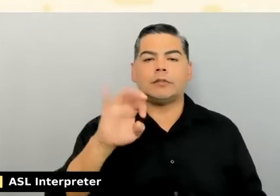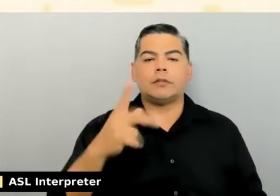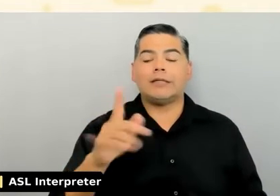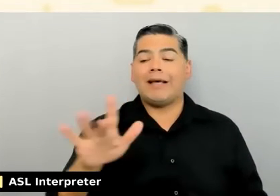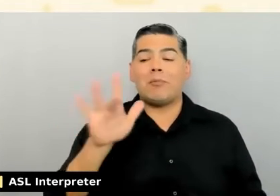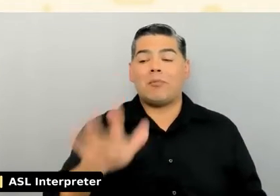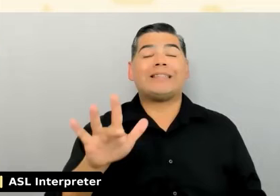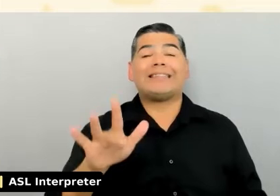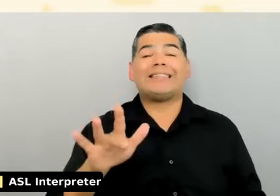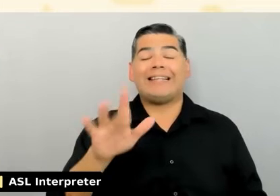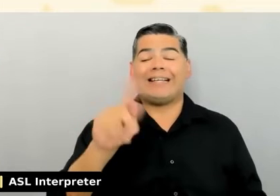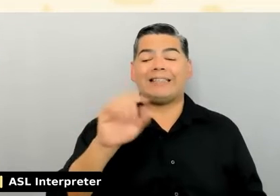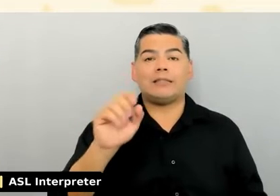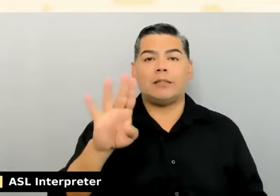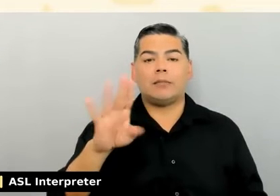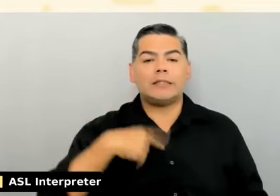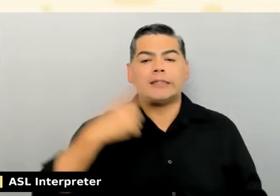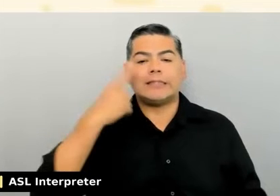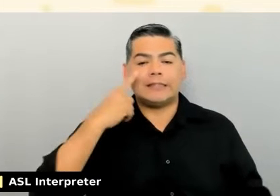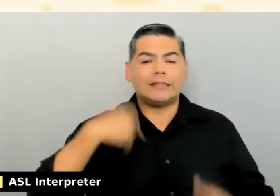to see programmatically is the focus going there.